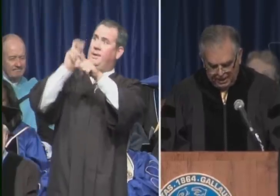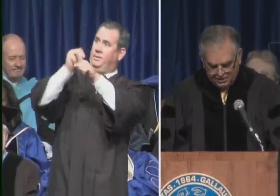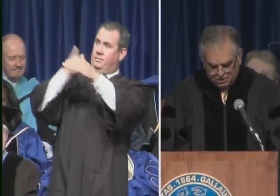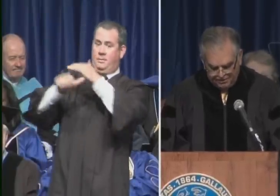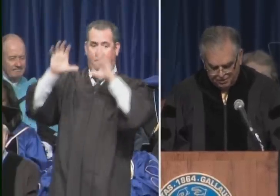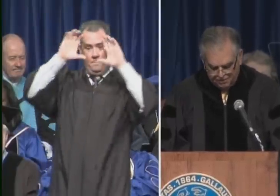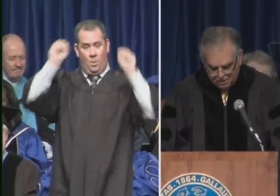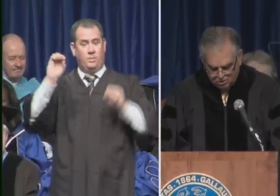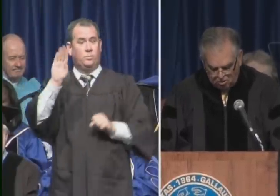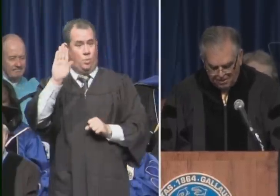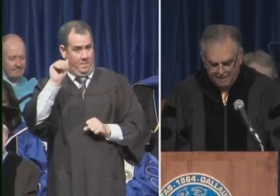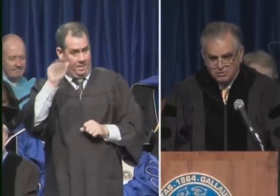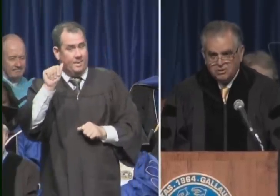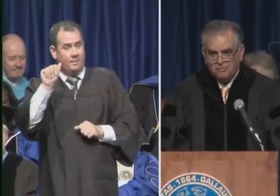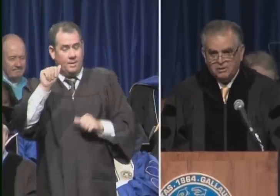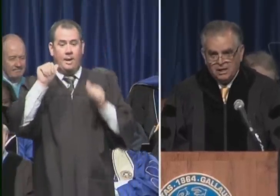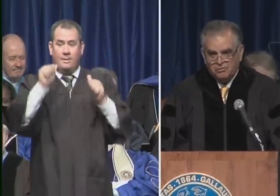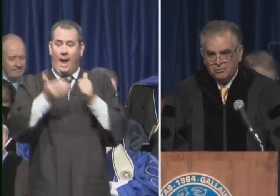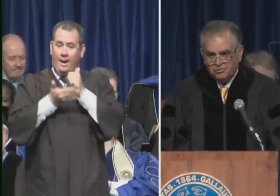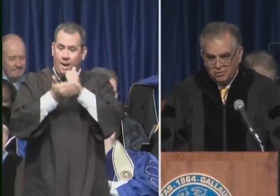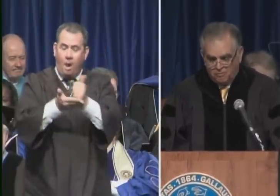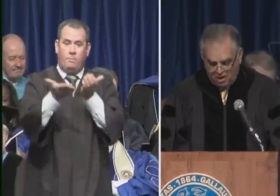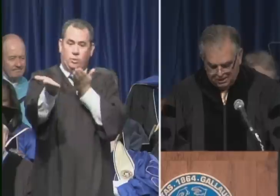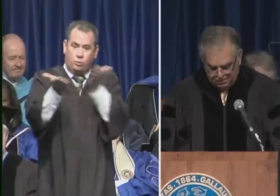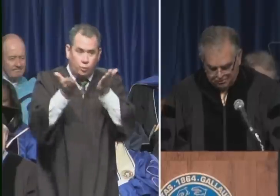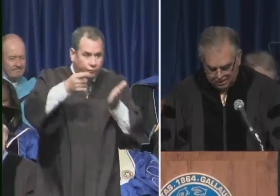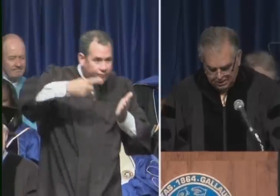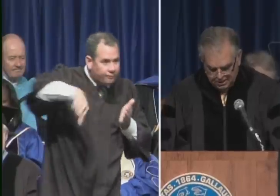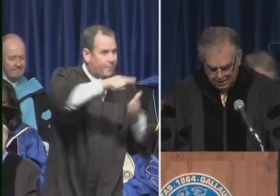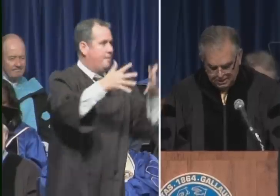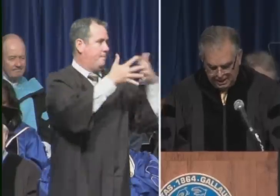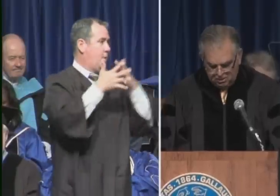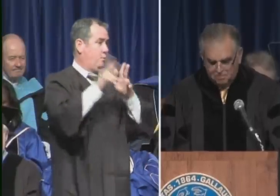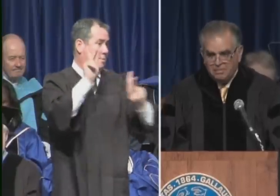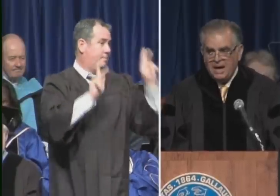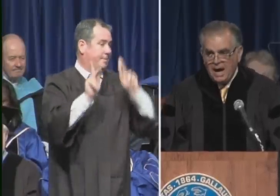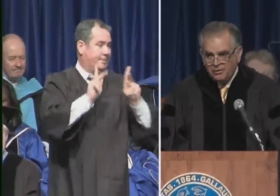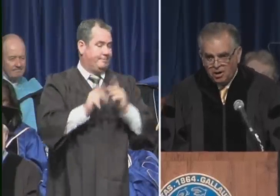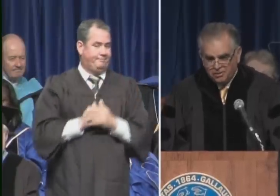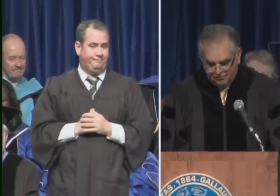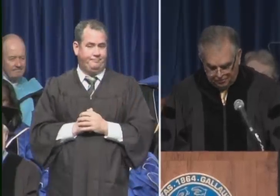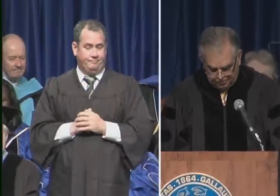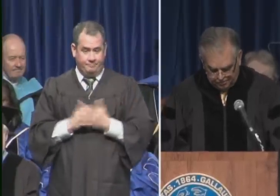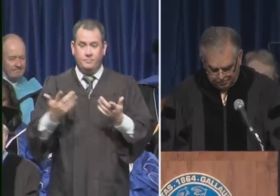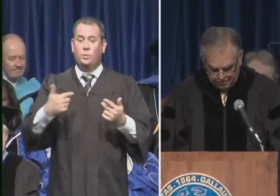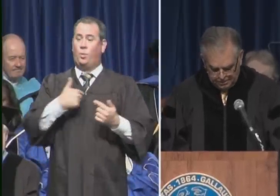When I accepted President Obama's invitation to serve our country, I looked beyond our differences.